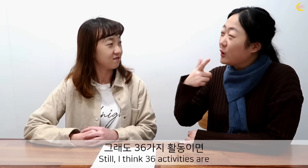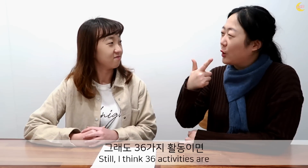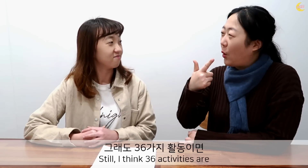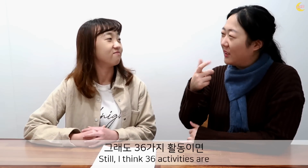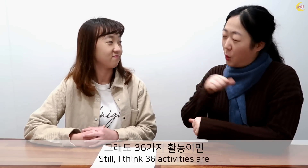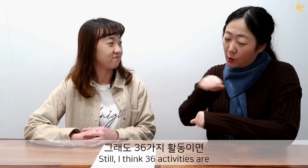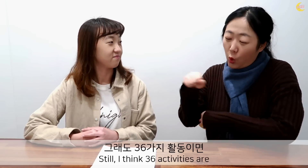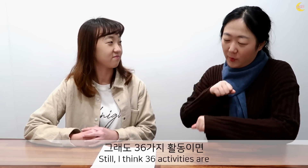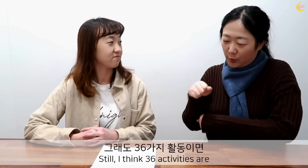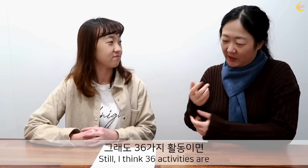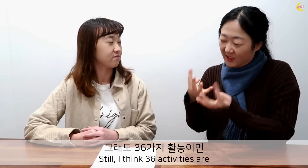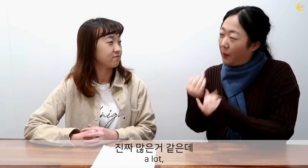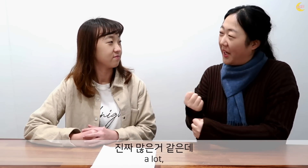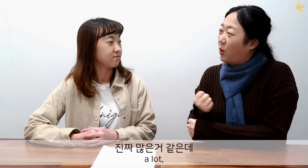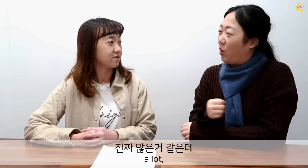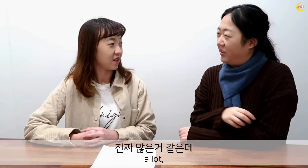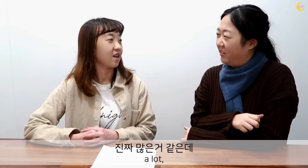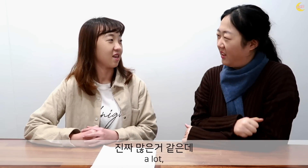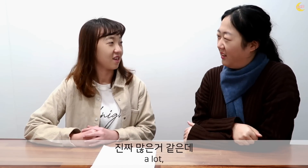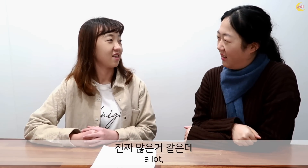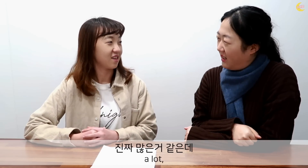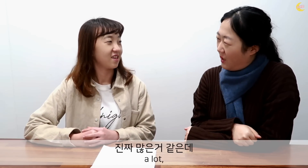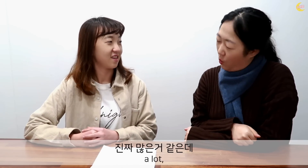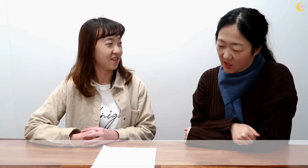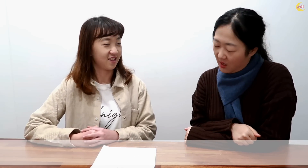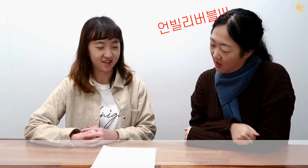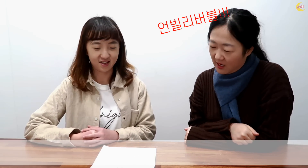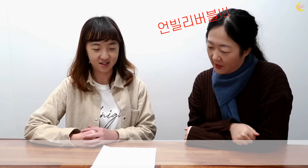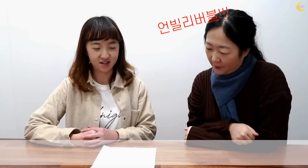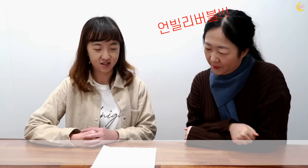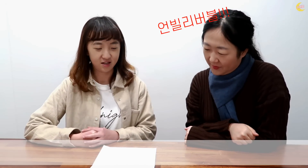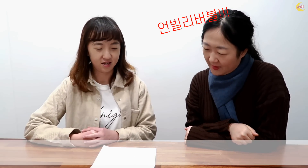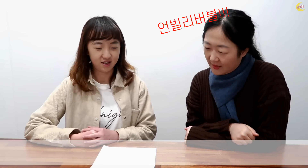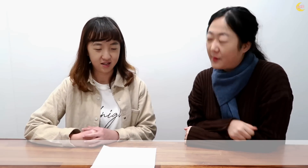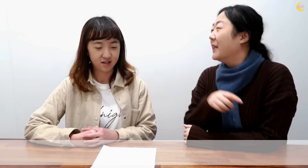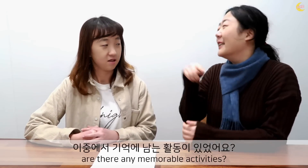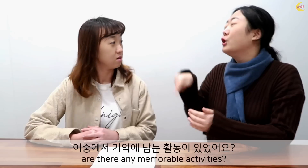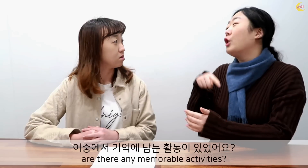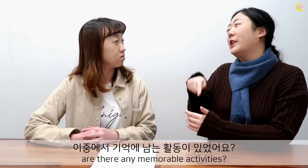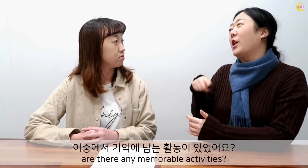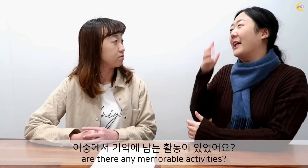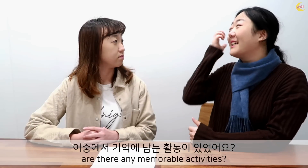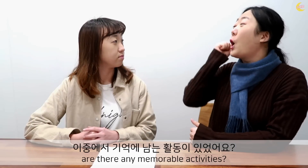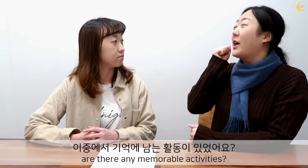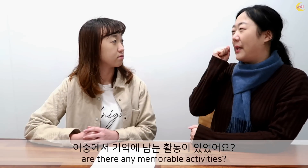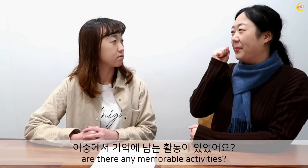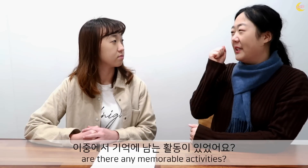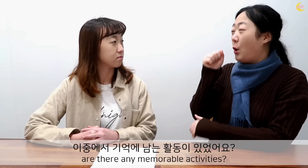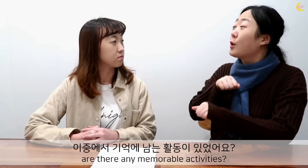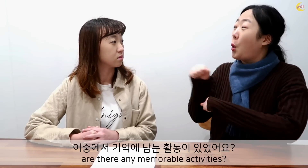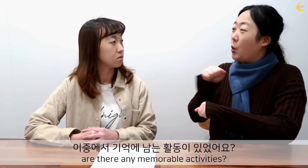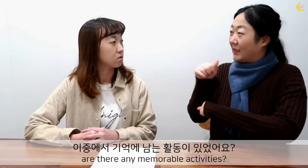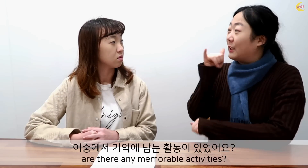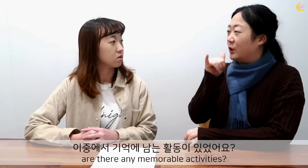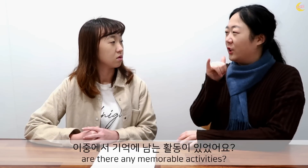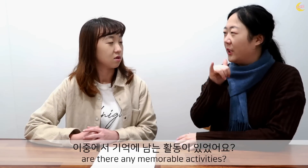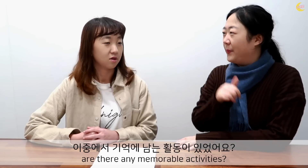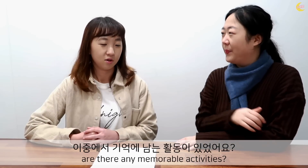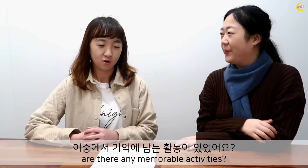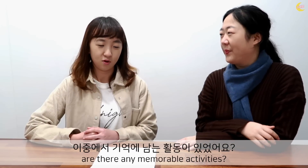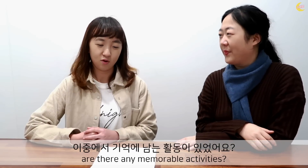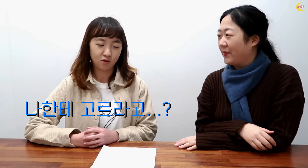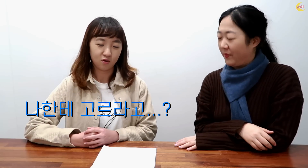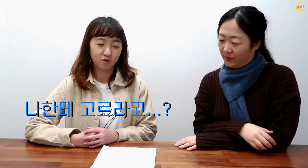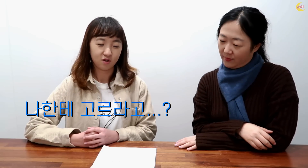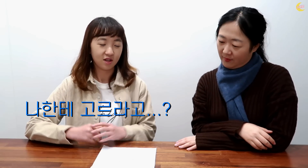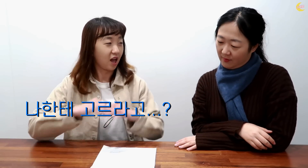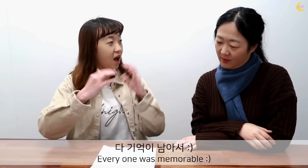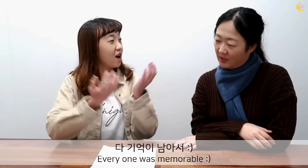Still, I think 36 activities are a lot, are there any memorable activities?